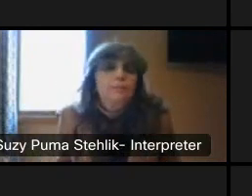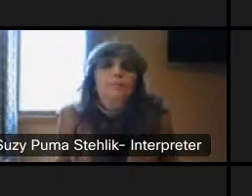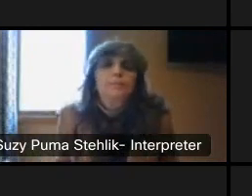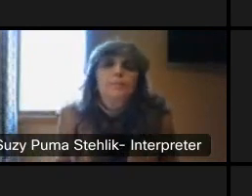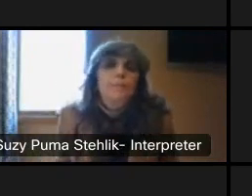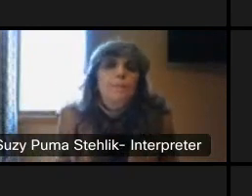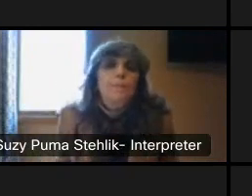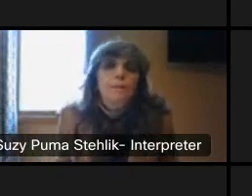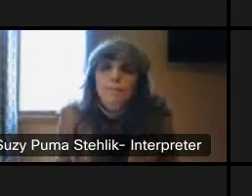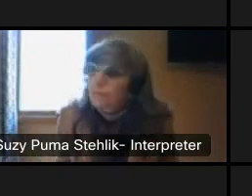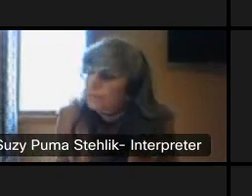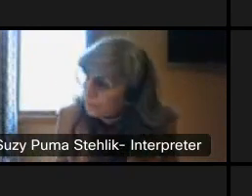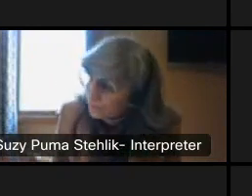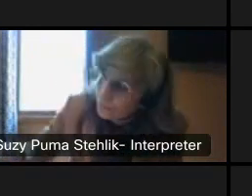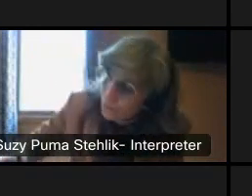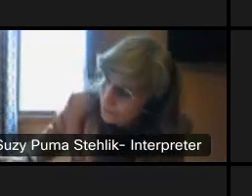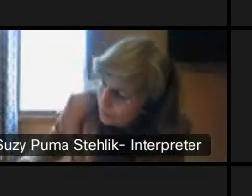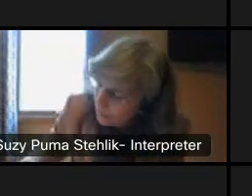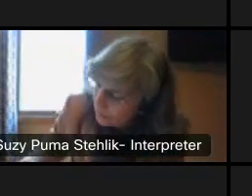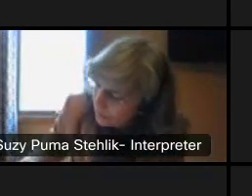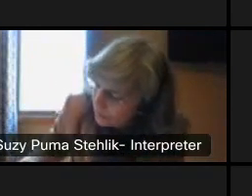Petition number 2, 0, 2, 2.